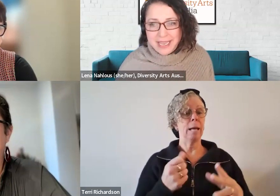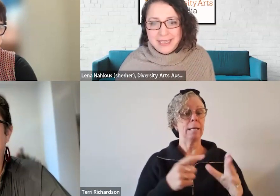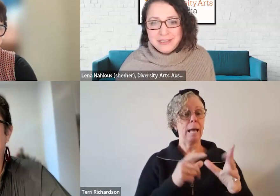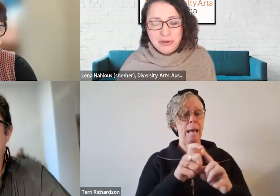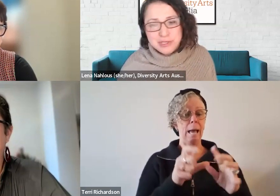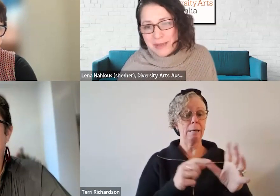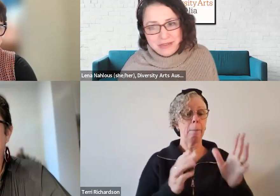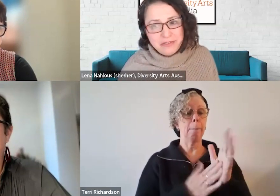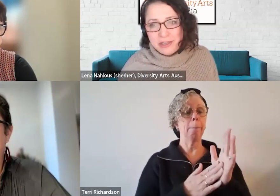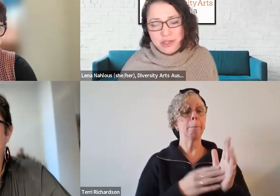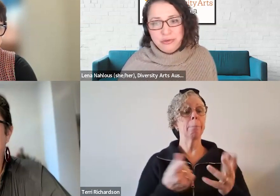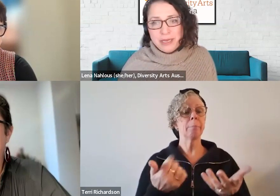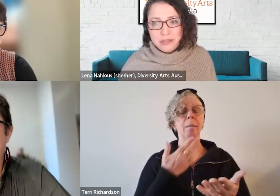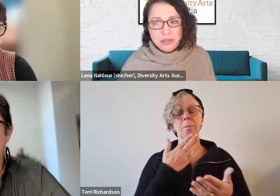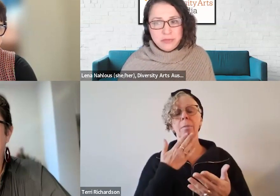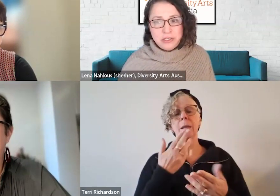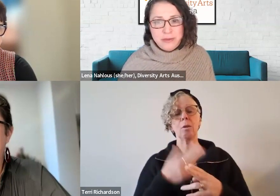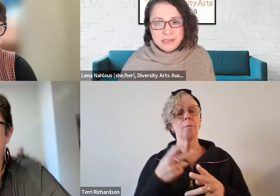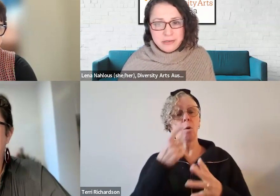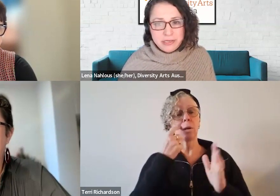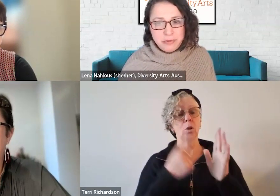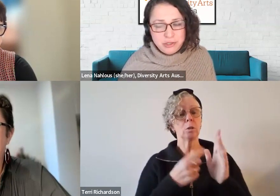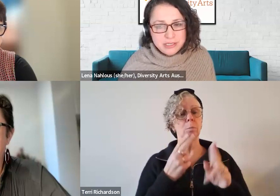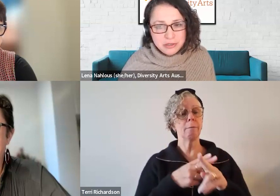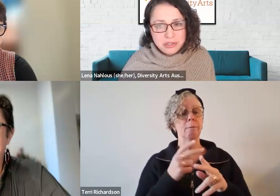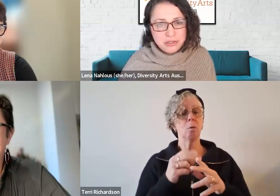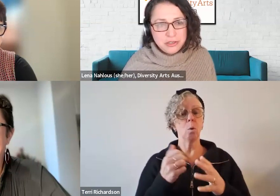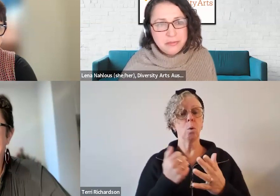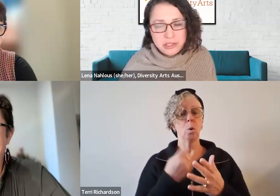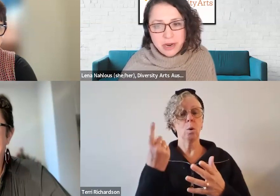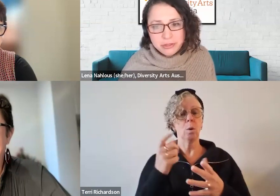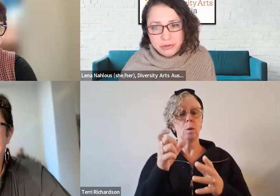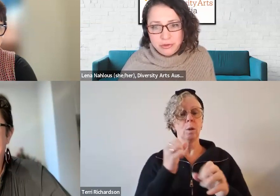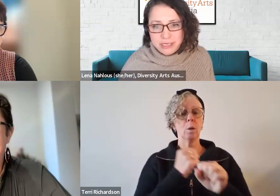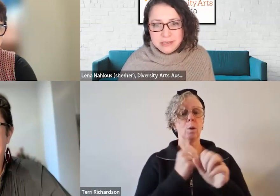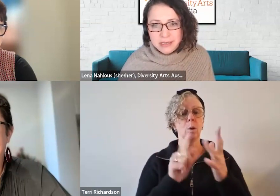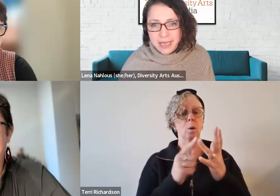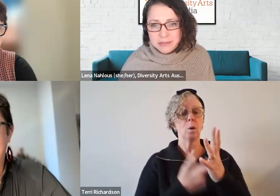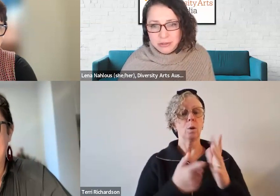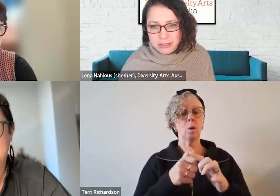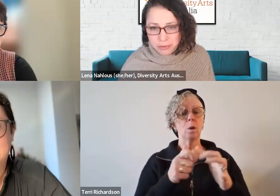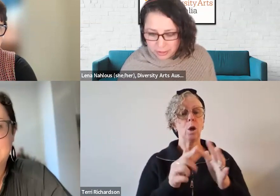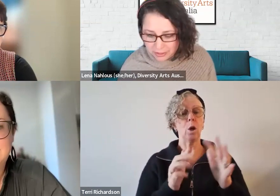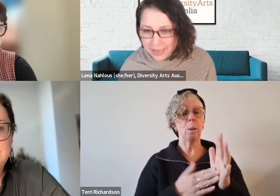And of course a massive thank you and acknowledgement to our series producer Dr Görkem Acaroğlu who is absolutely brilliant